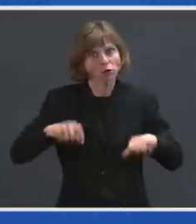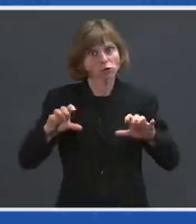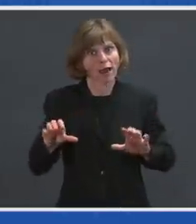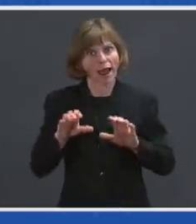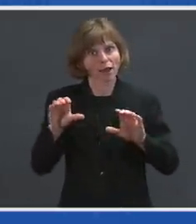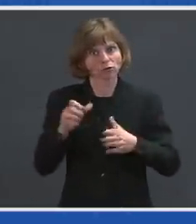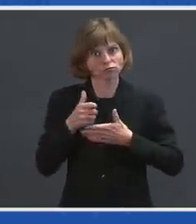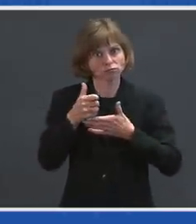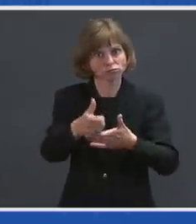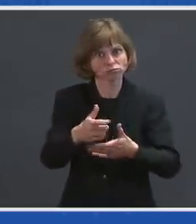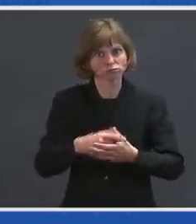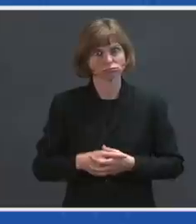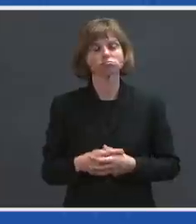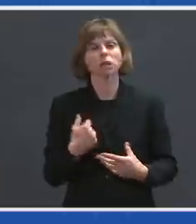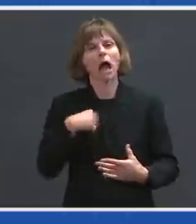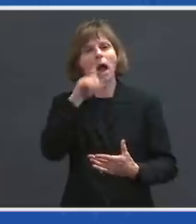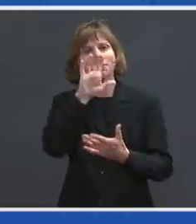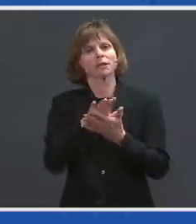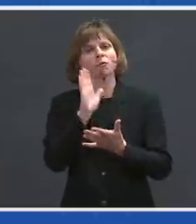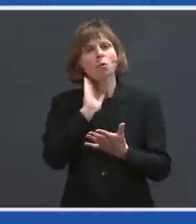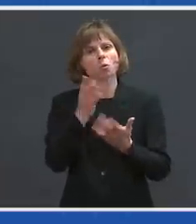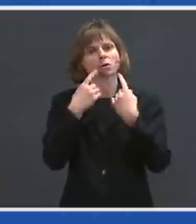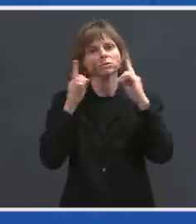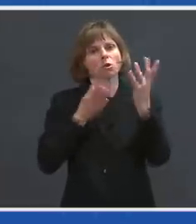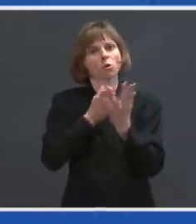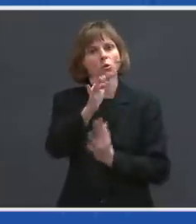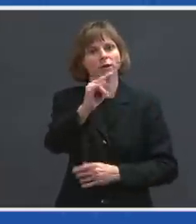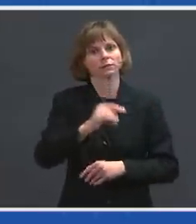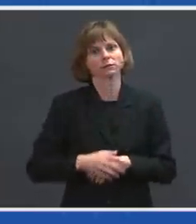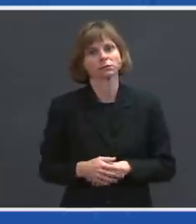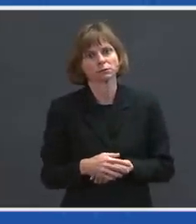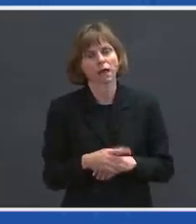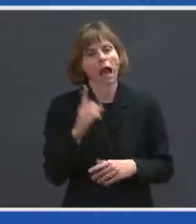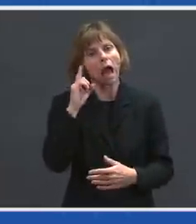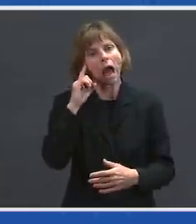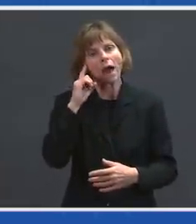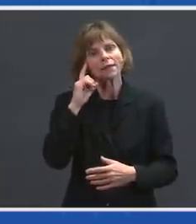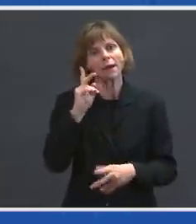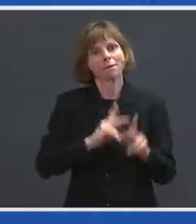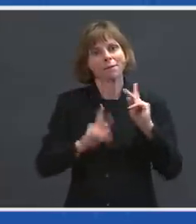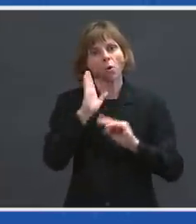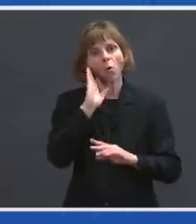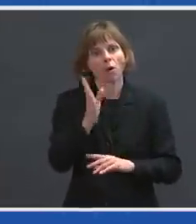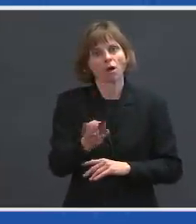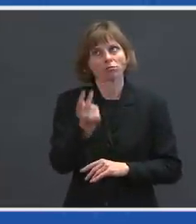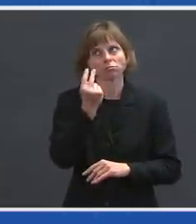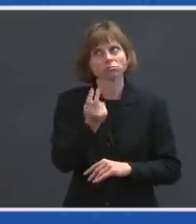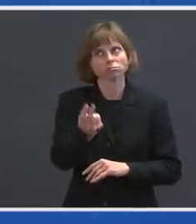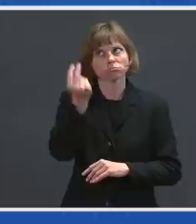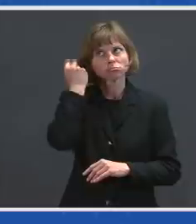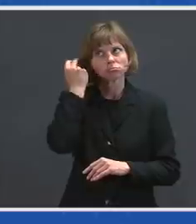I believe we're going to come through this, and I think that people's memories will be long. And if we continue to stay laser